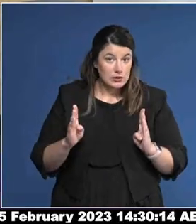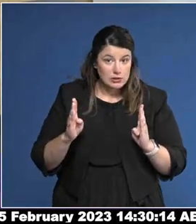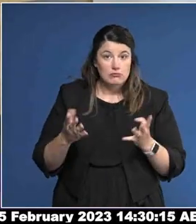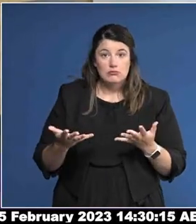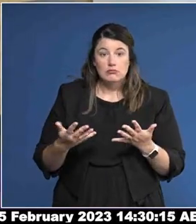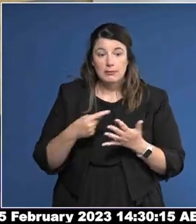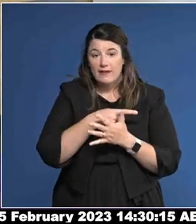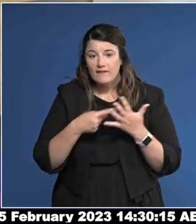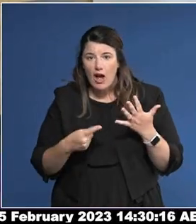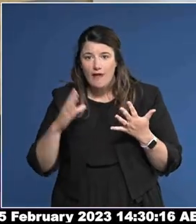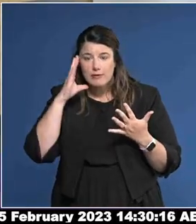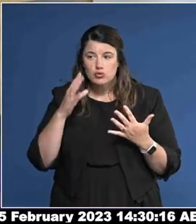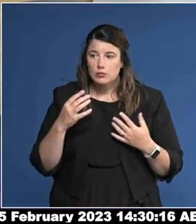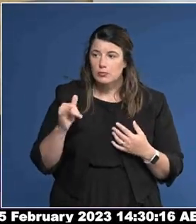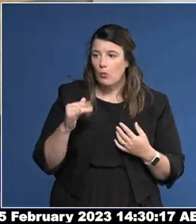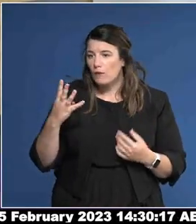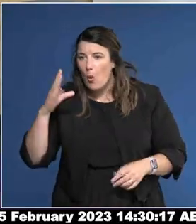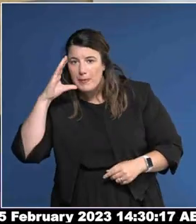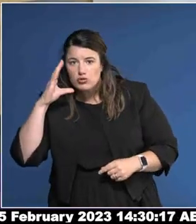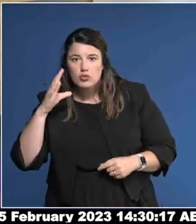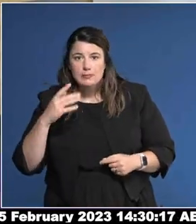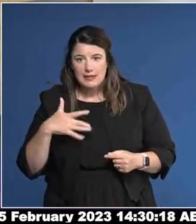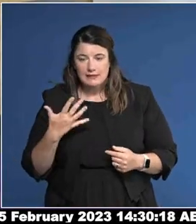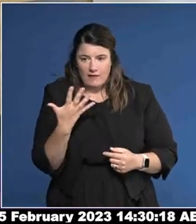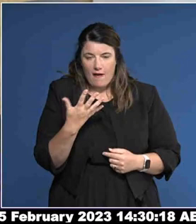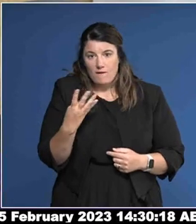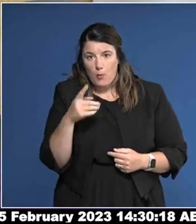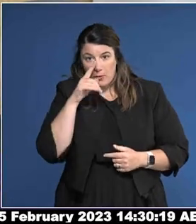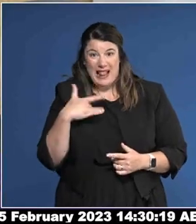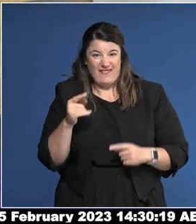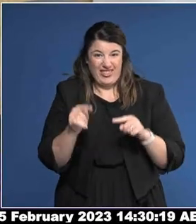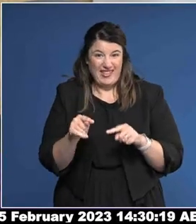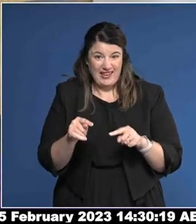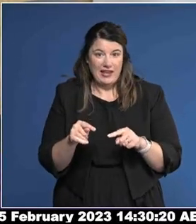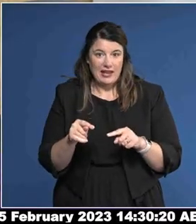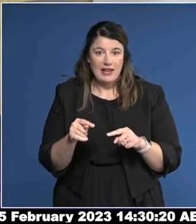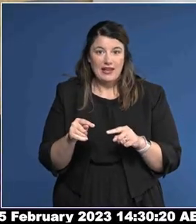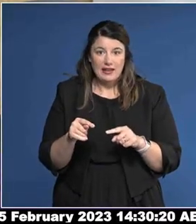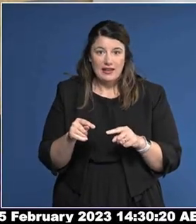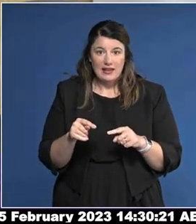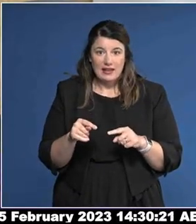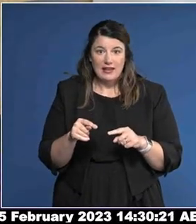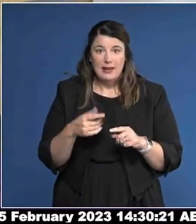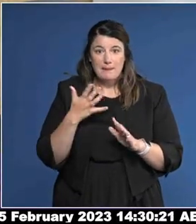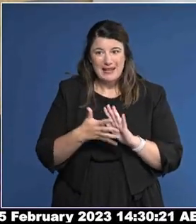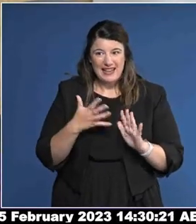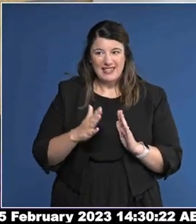four-bedroom arrangements where the housing stock is quite old and not suited - and I